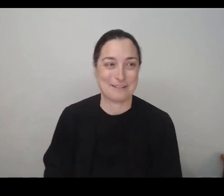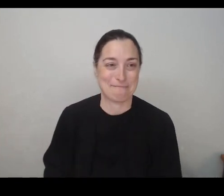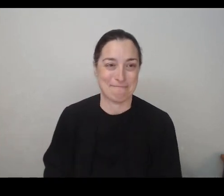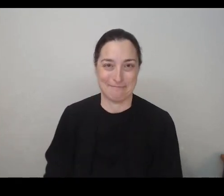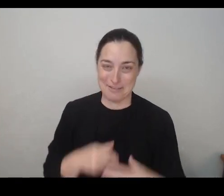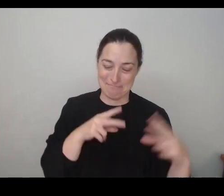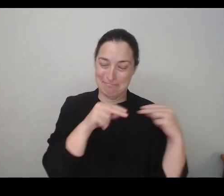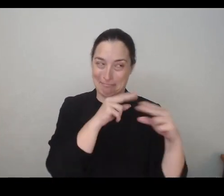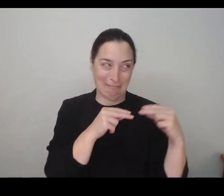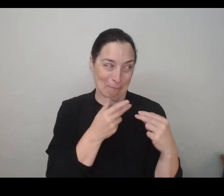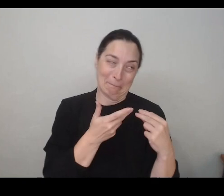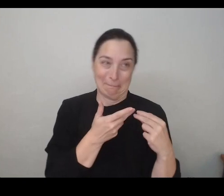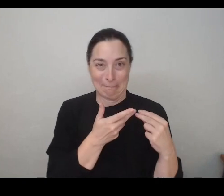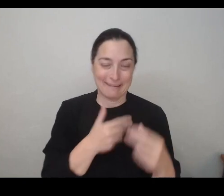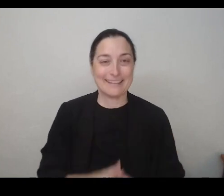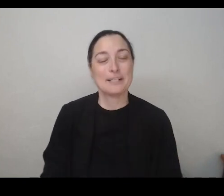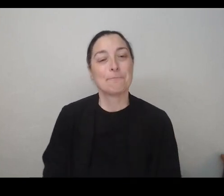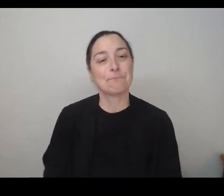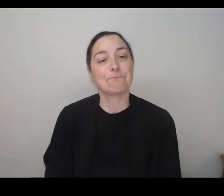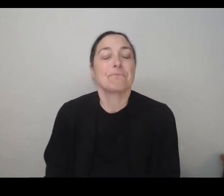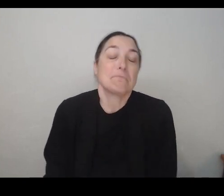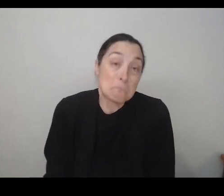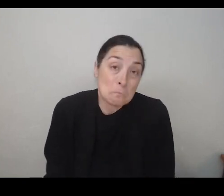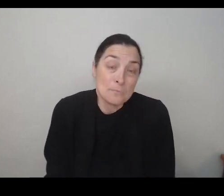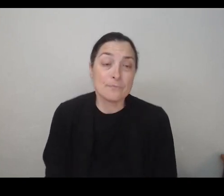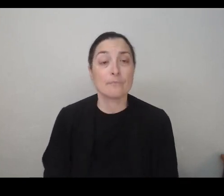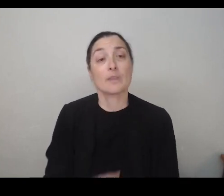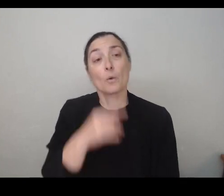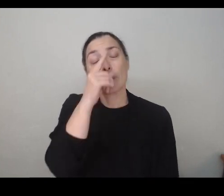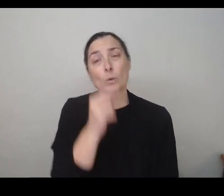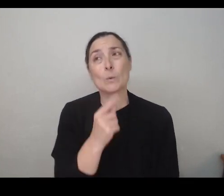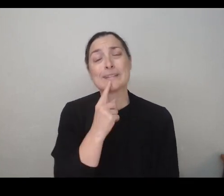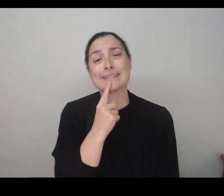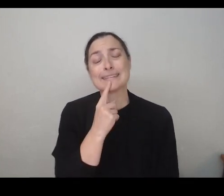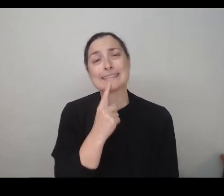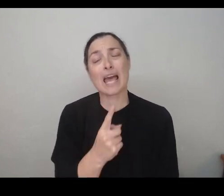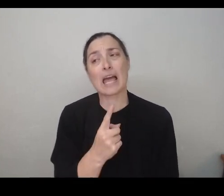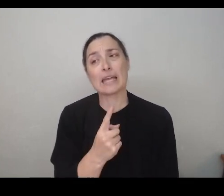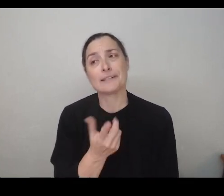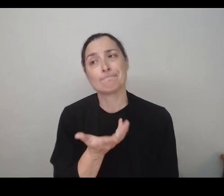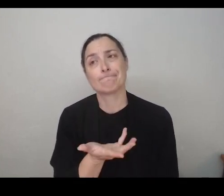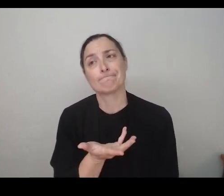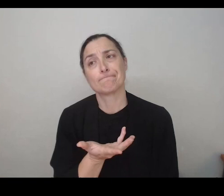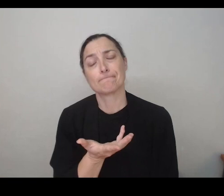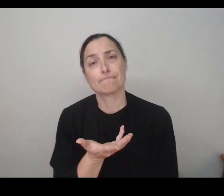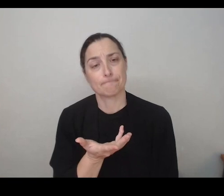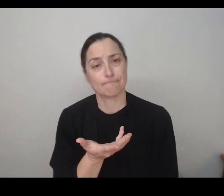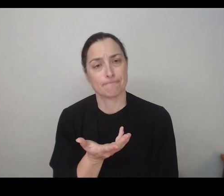I mean, I guess one thing we could point to is that there was this very wide range of interest